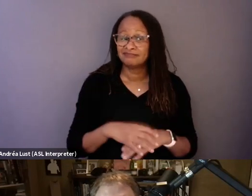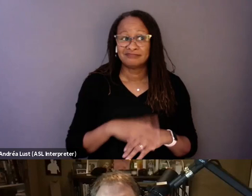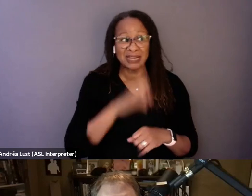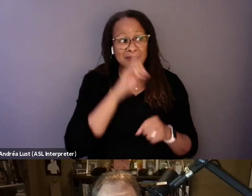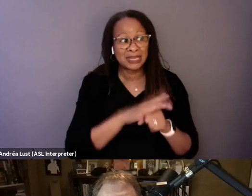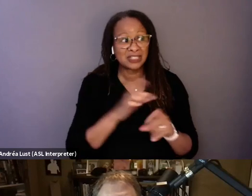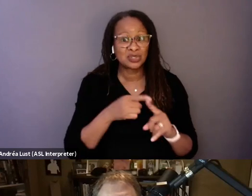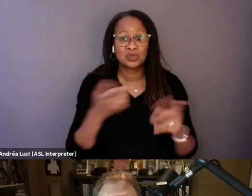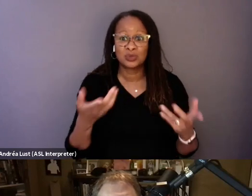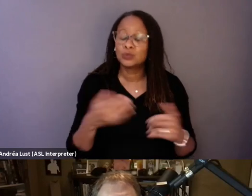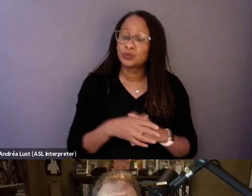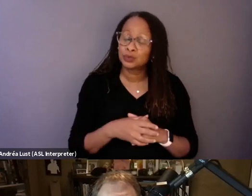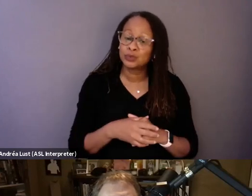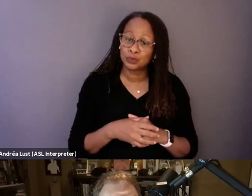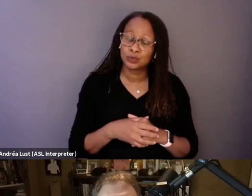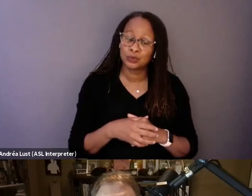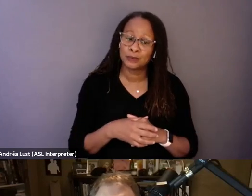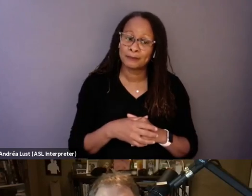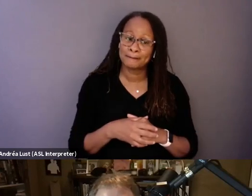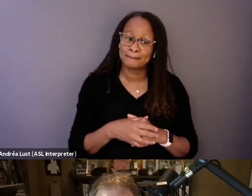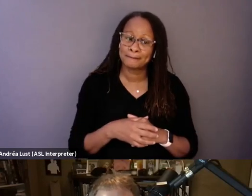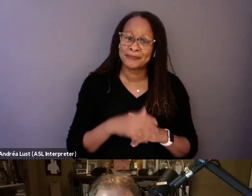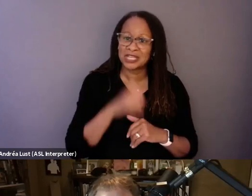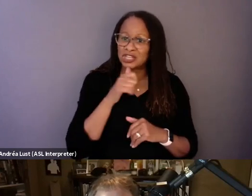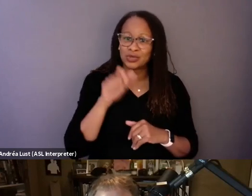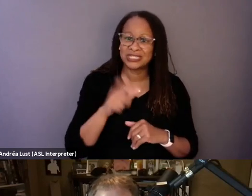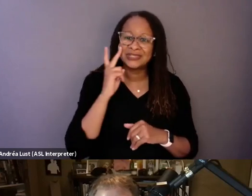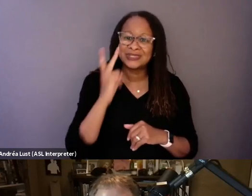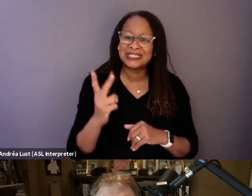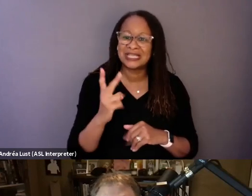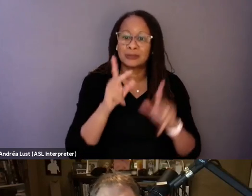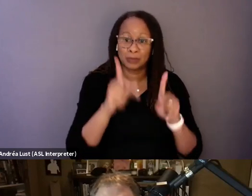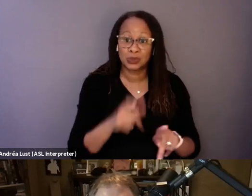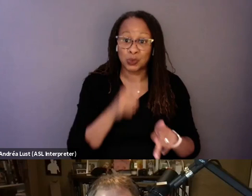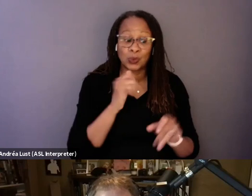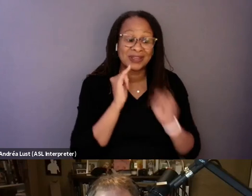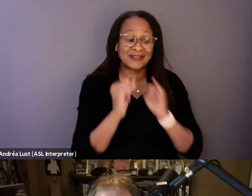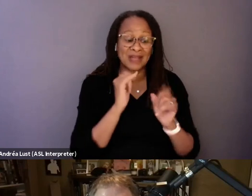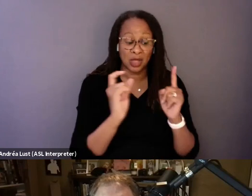which is you don't have to see the interview subject. The words are more than enough